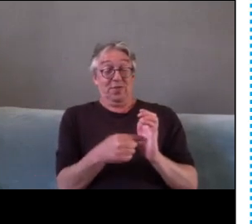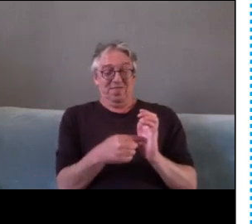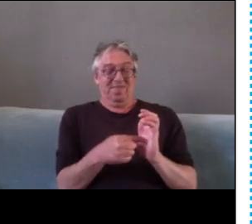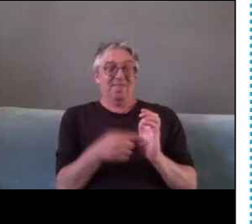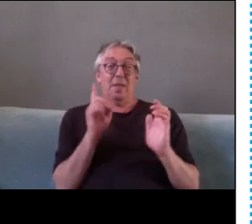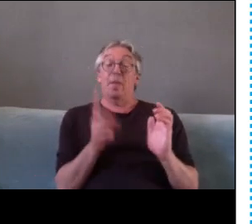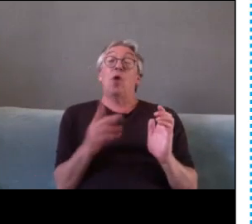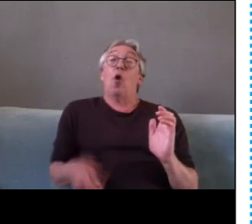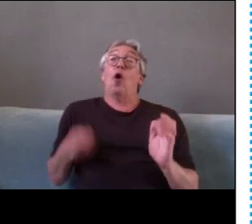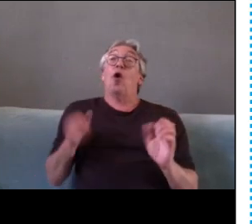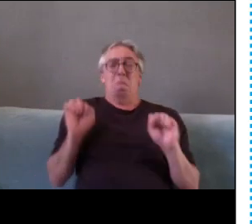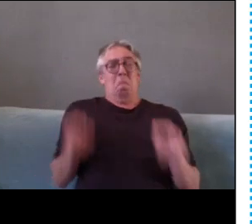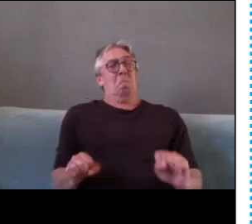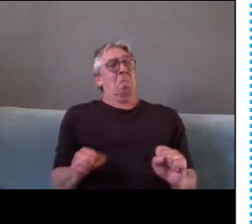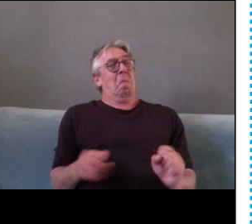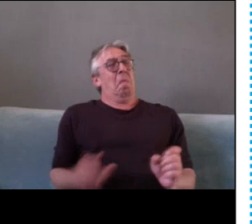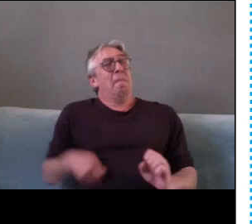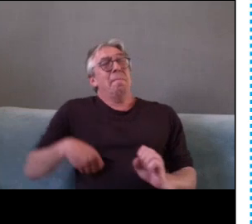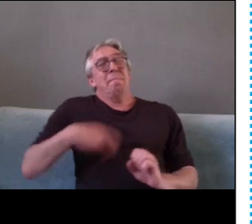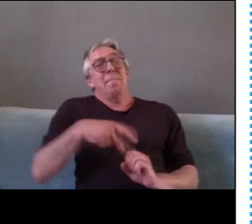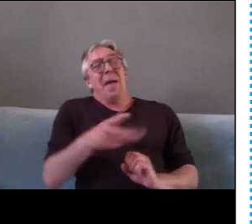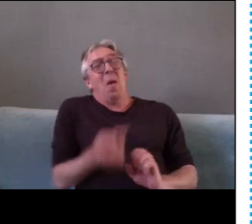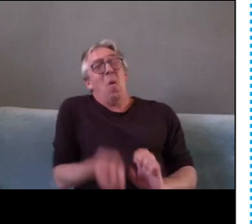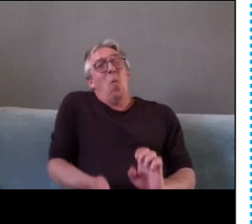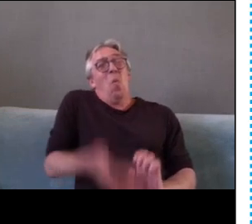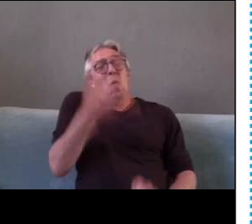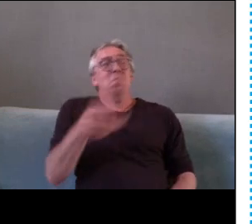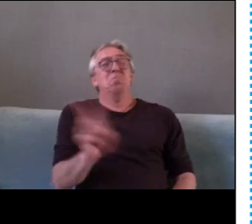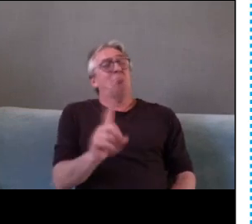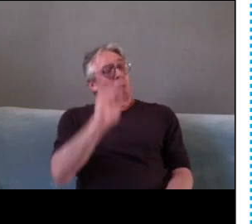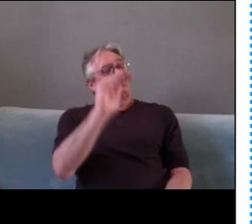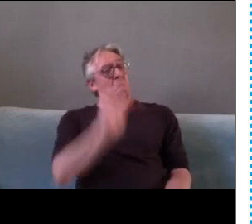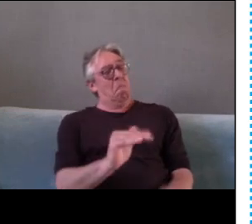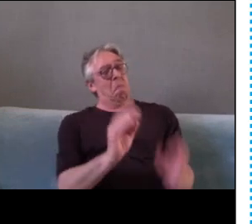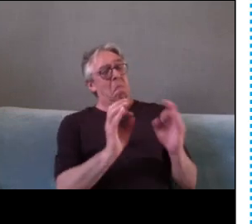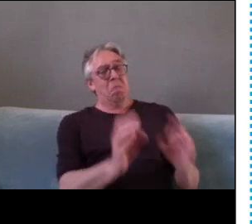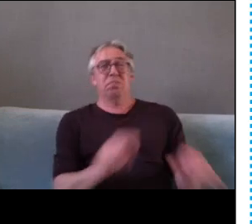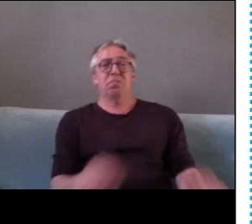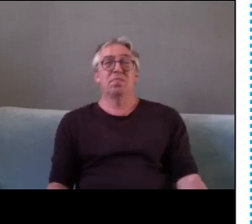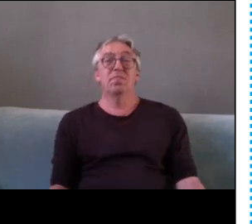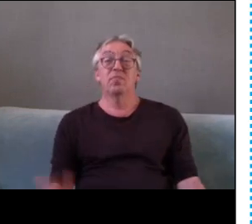To do so and I'll divide the services and equipment